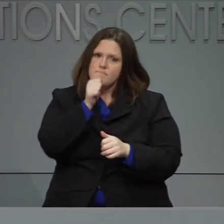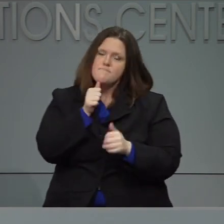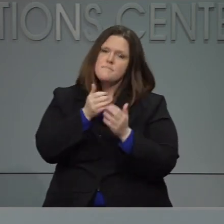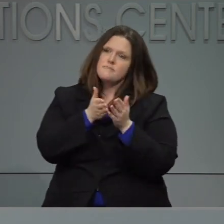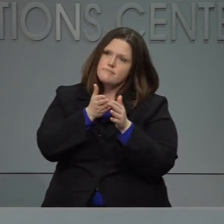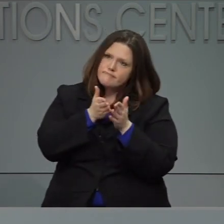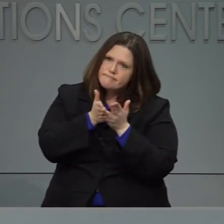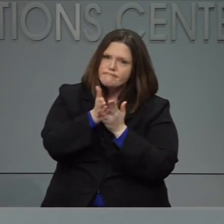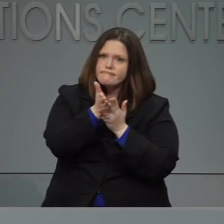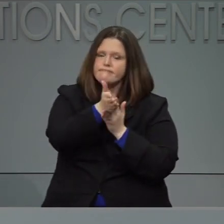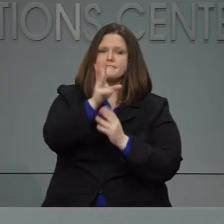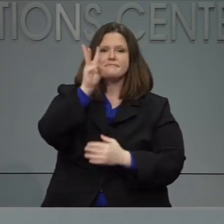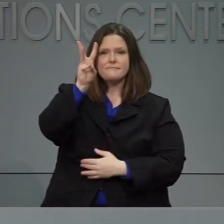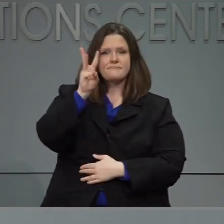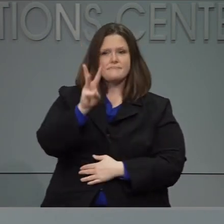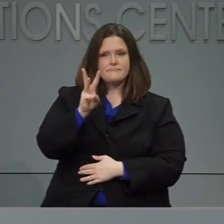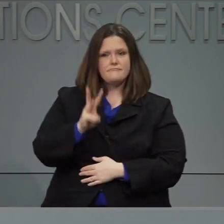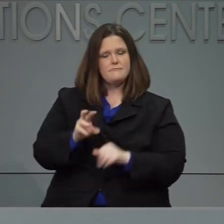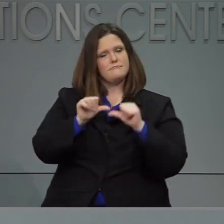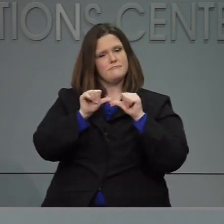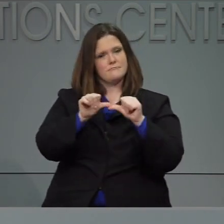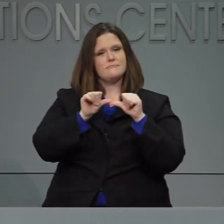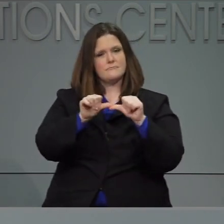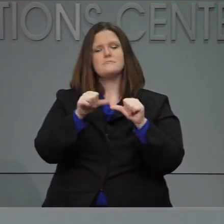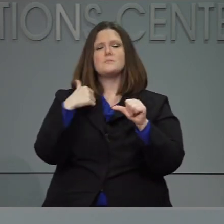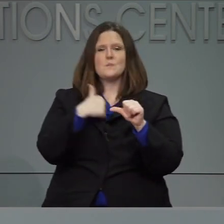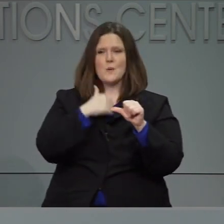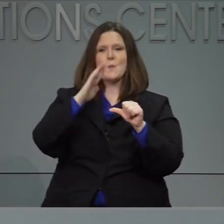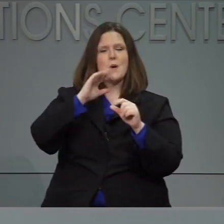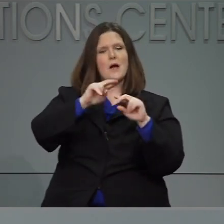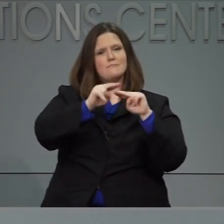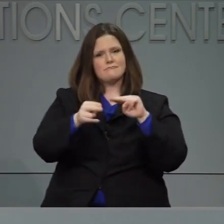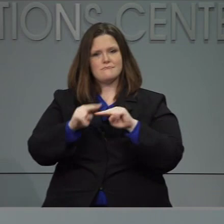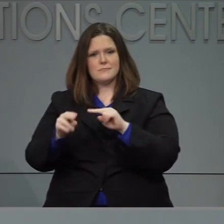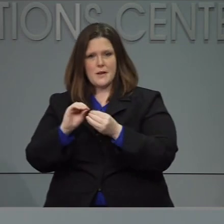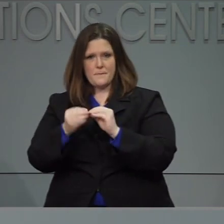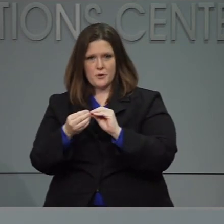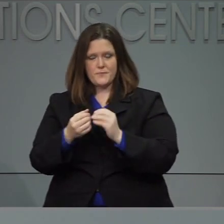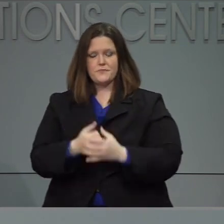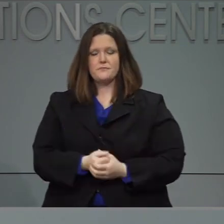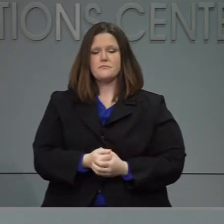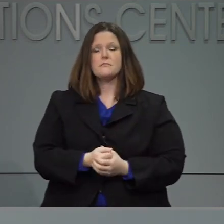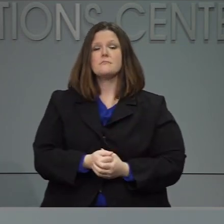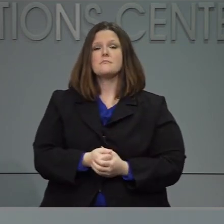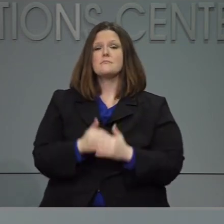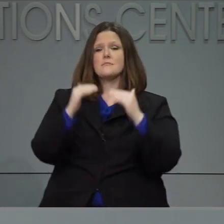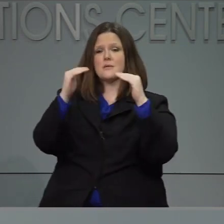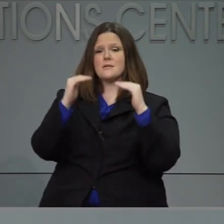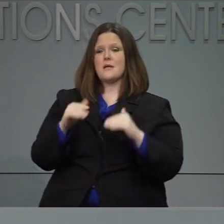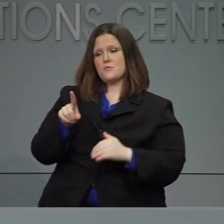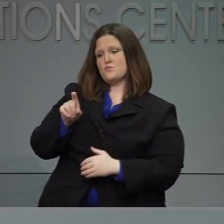THAT'S WHAT WE'RE GOING TO WORK HARD TO DO. OUR NEXT QUESTION IS FROM LYNN BONNER WITH THE NEWS AND